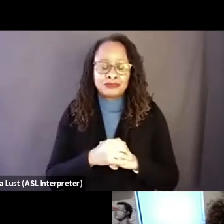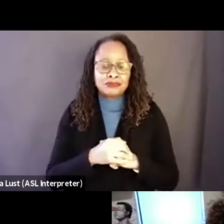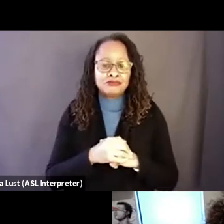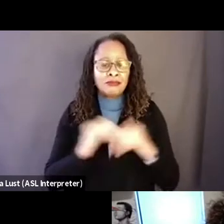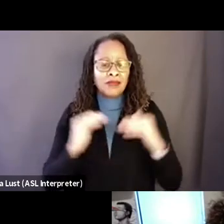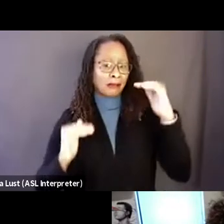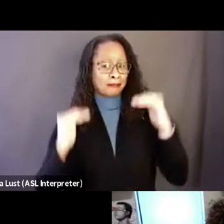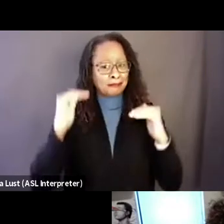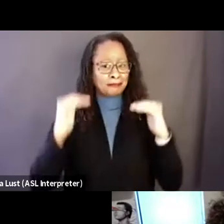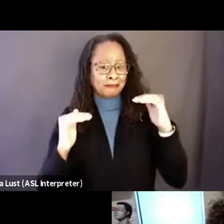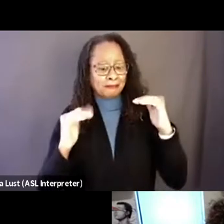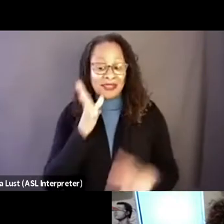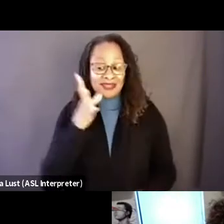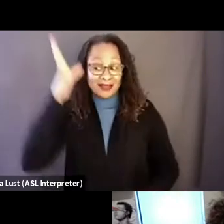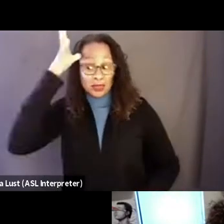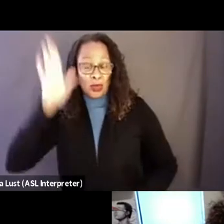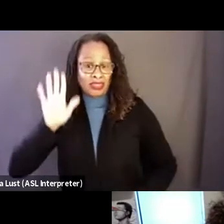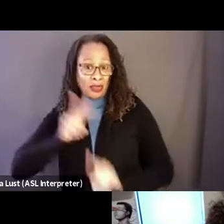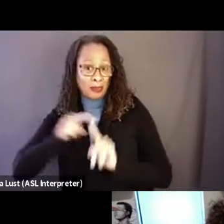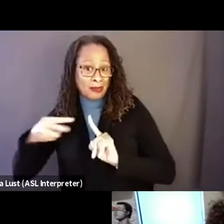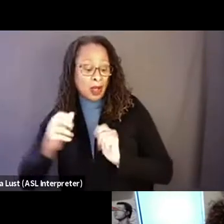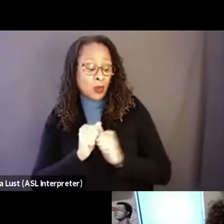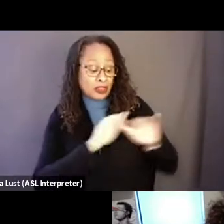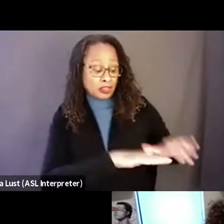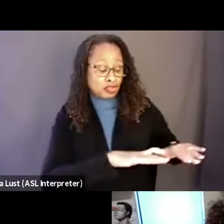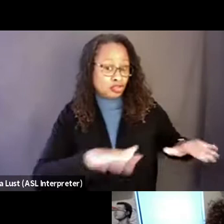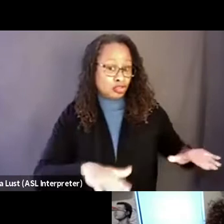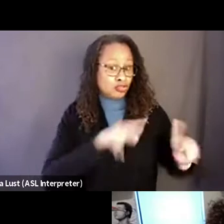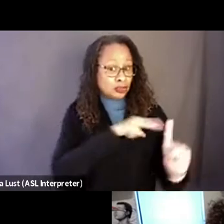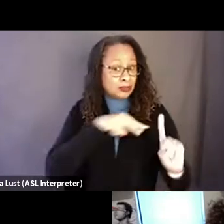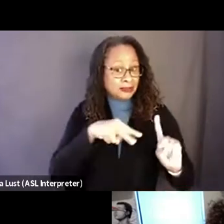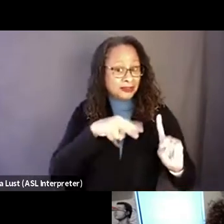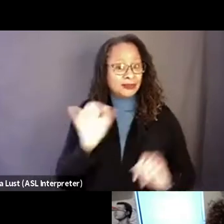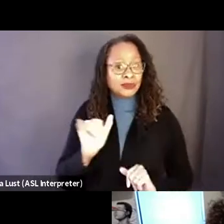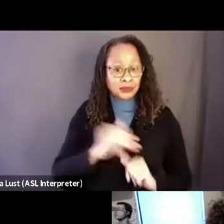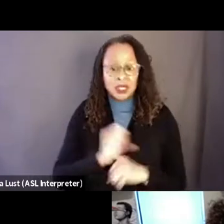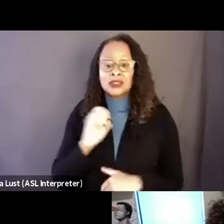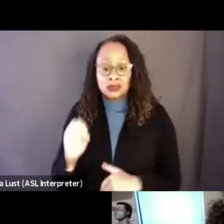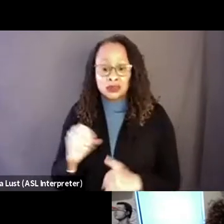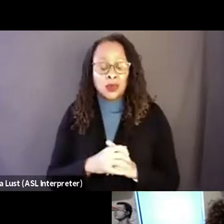the adult's point of view with the children's point of view, so that they never